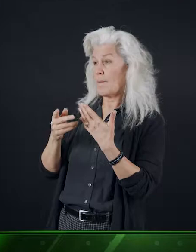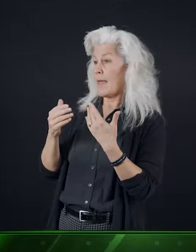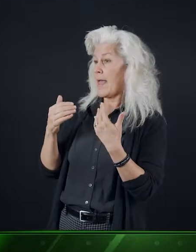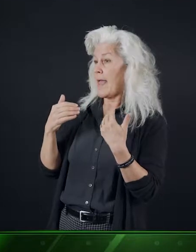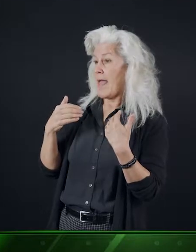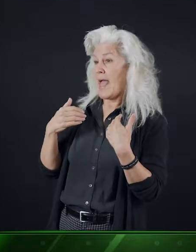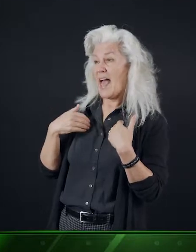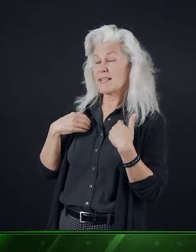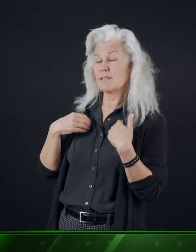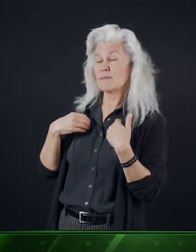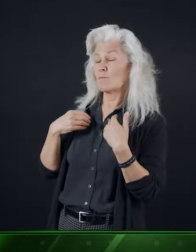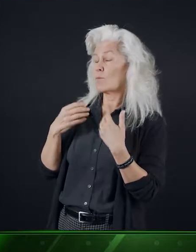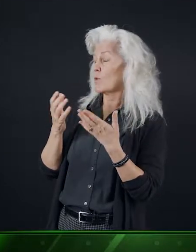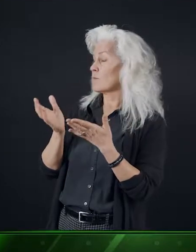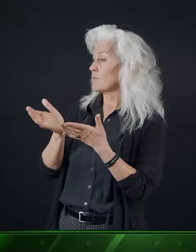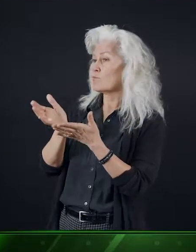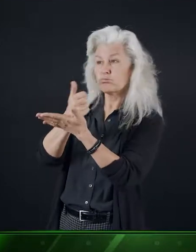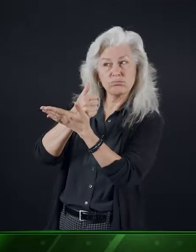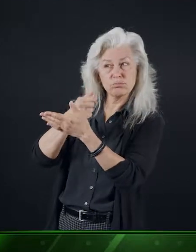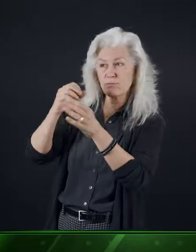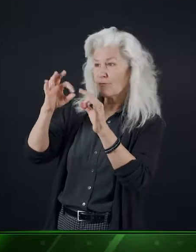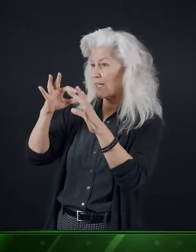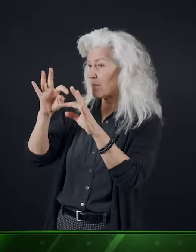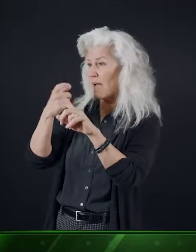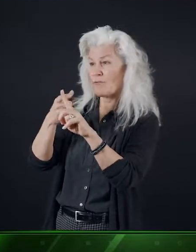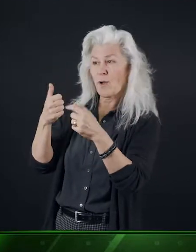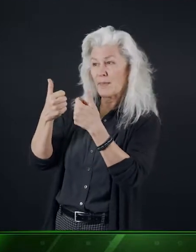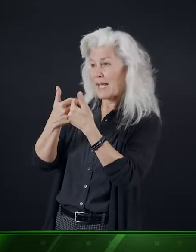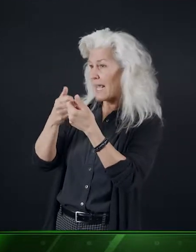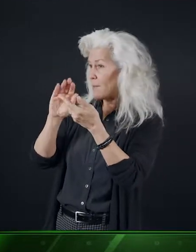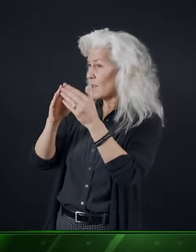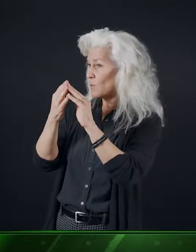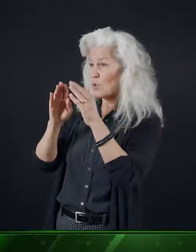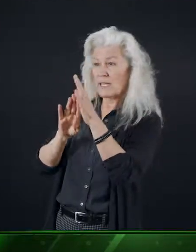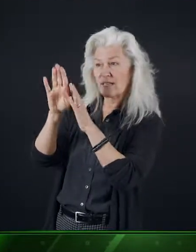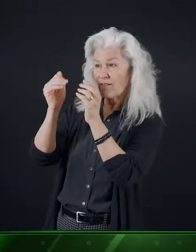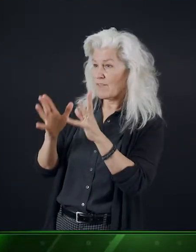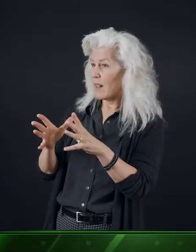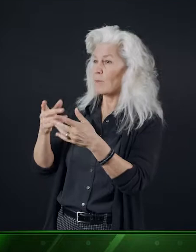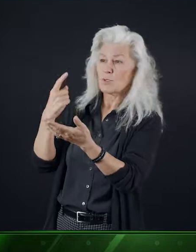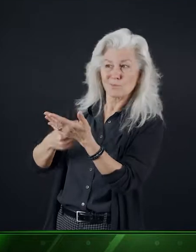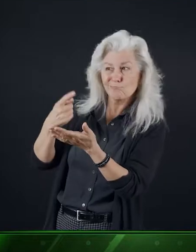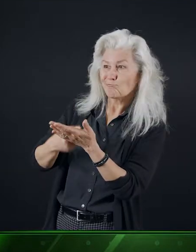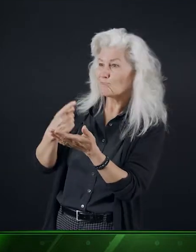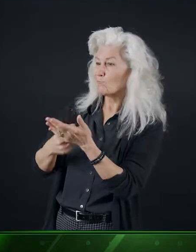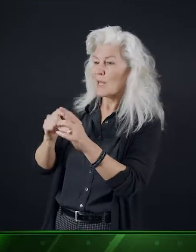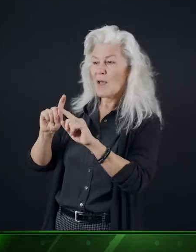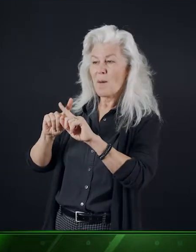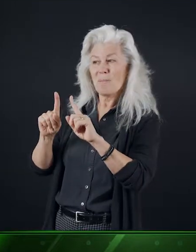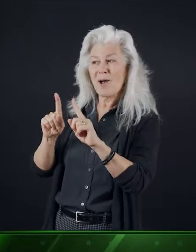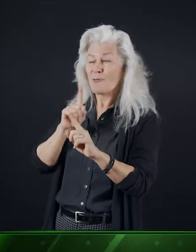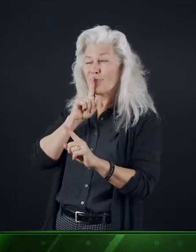But there's nothing really quite like getting something into people's hands to try out. So this month, we'll be collecting additional feedback